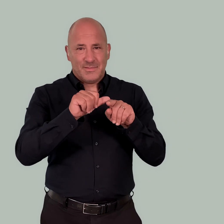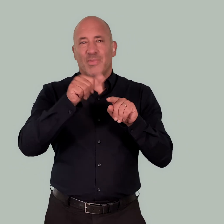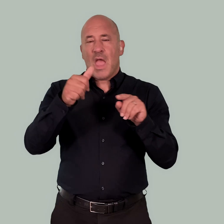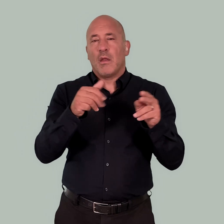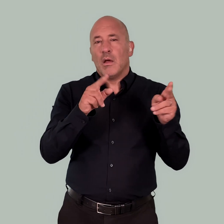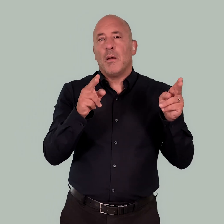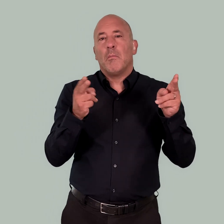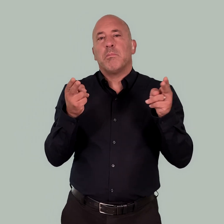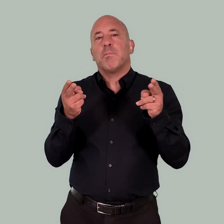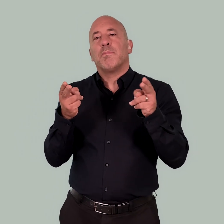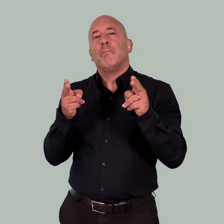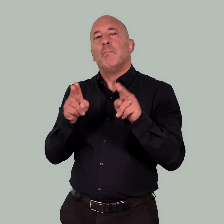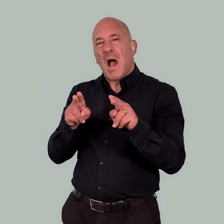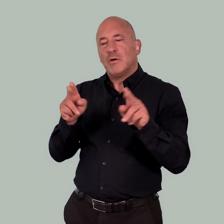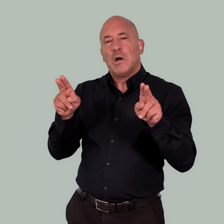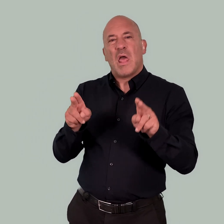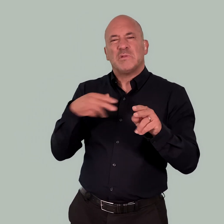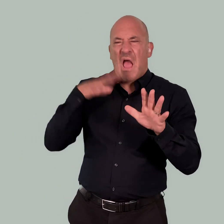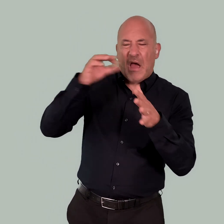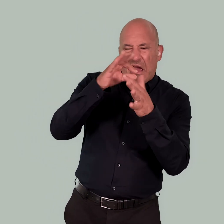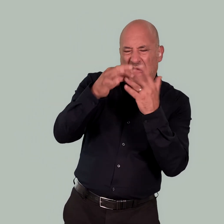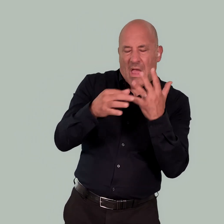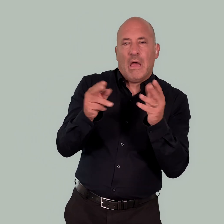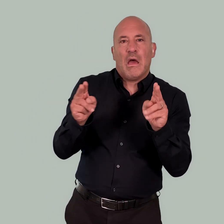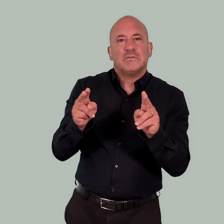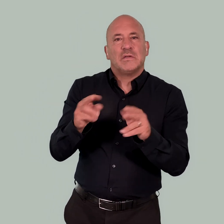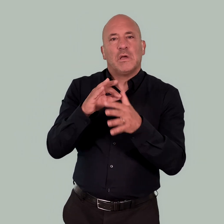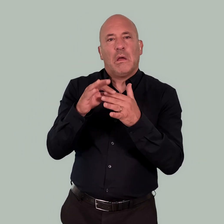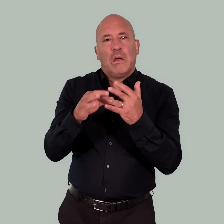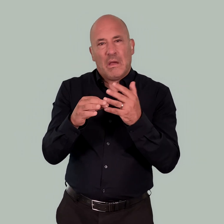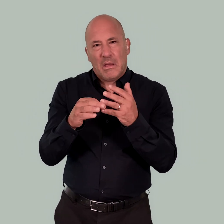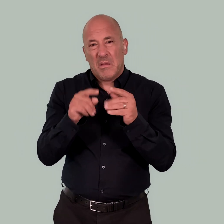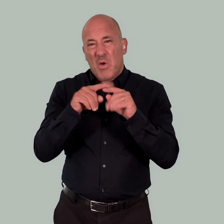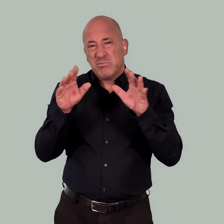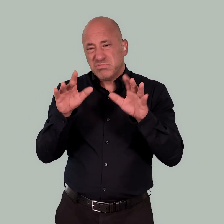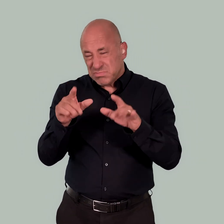followed by a gradual resumption of the trend towards fewer conditions,